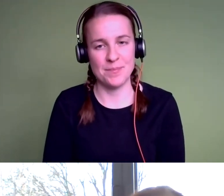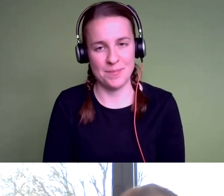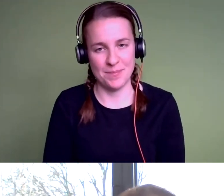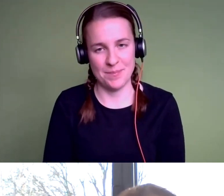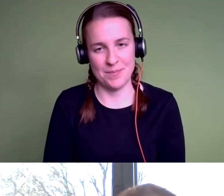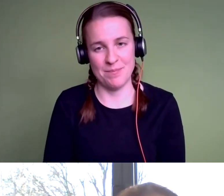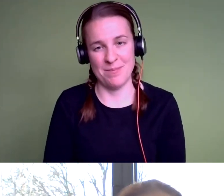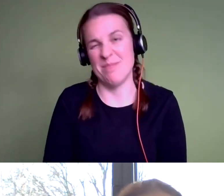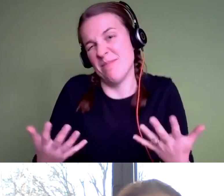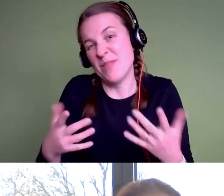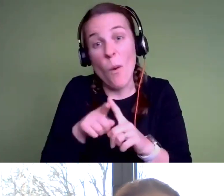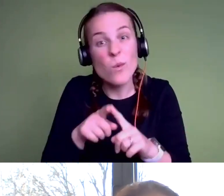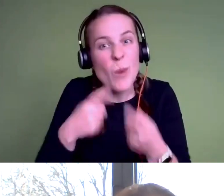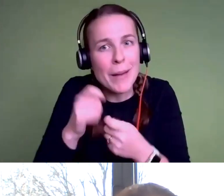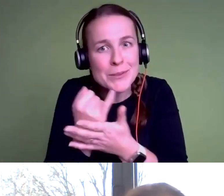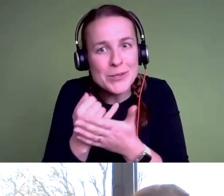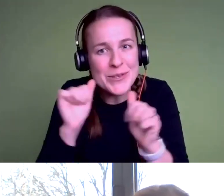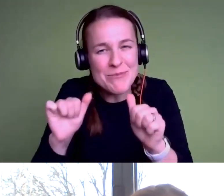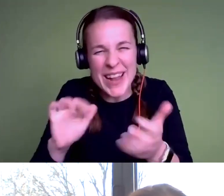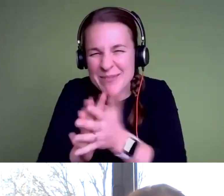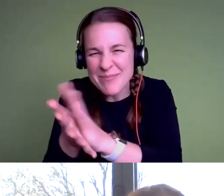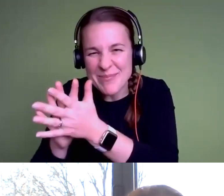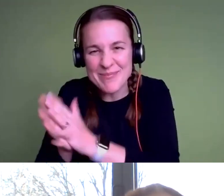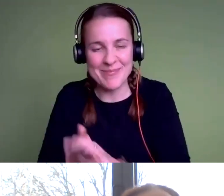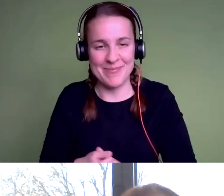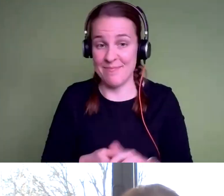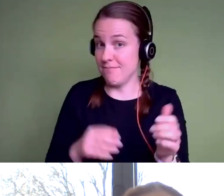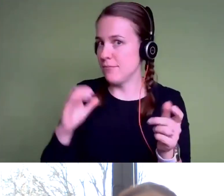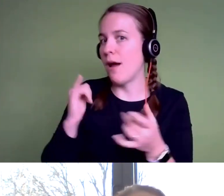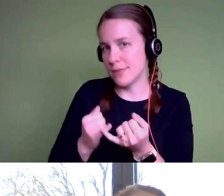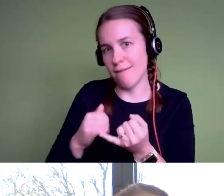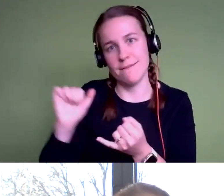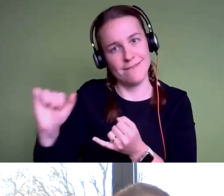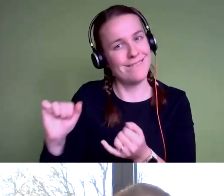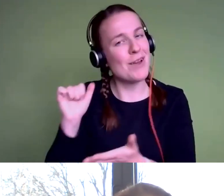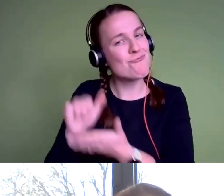all round learning experience.